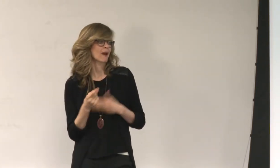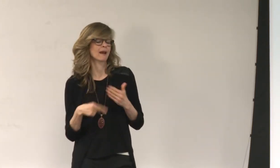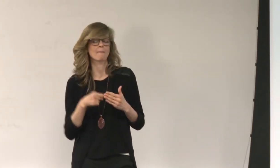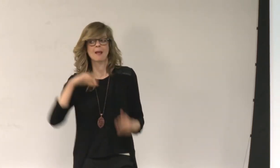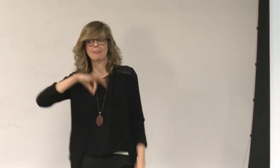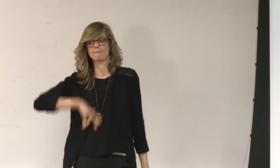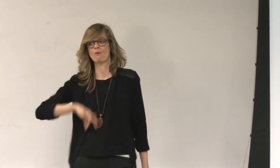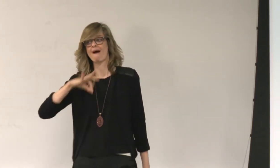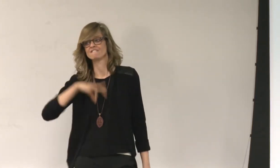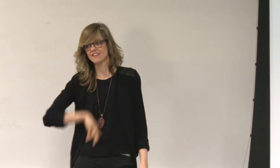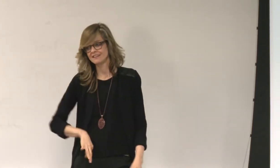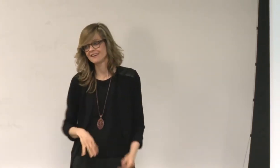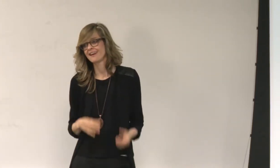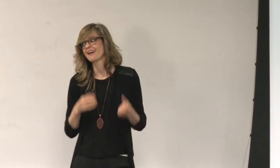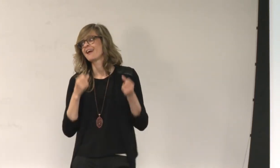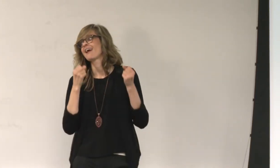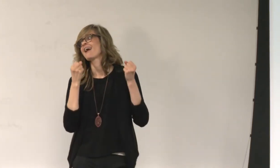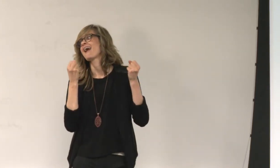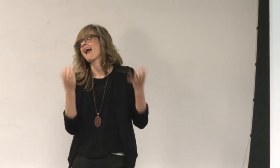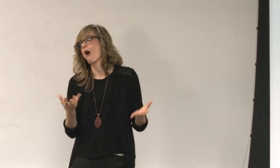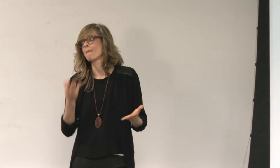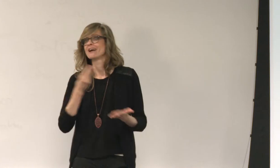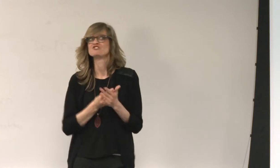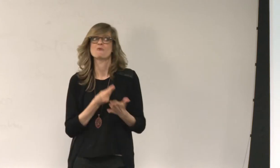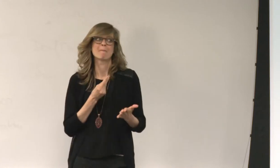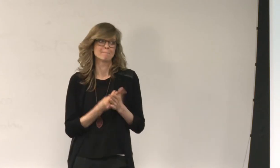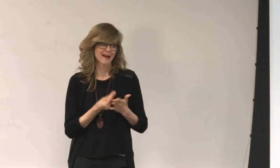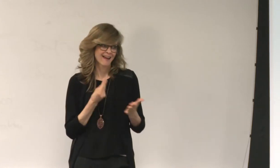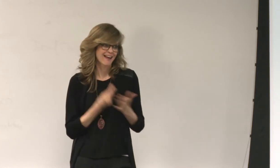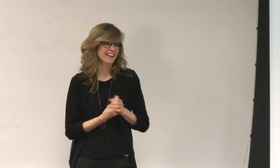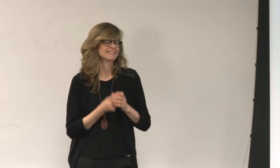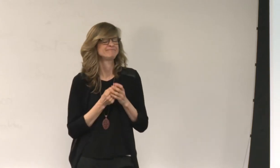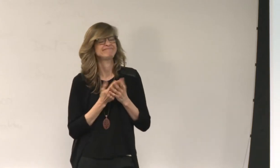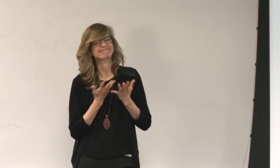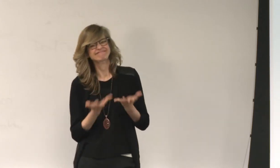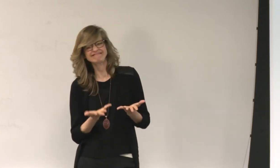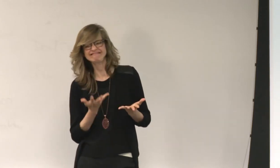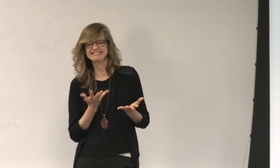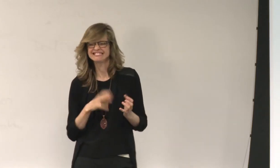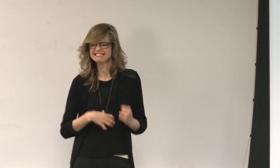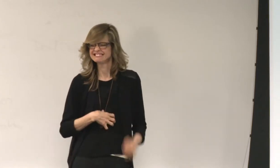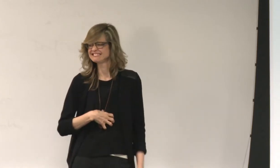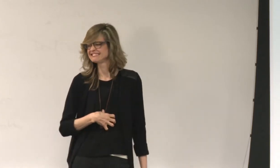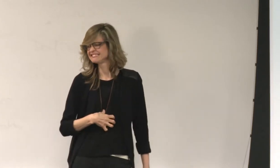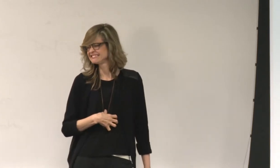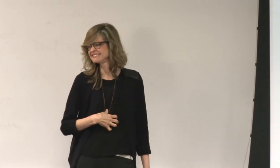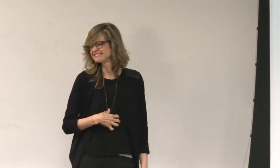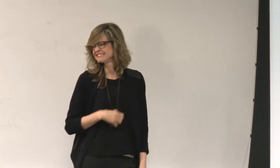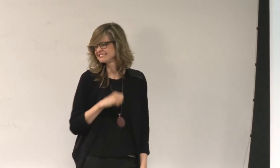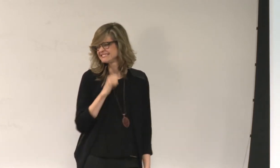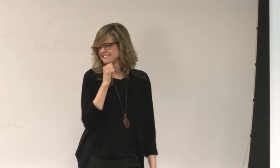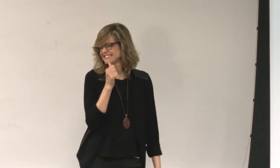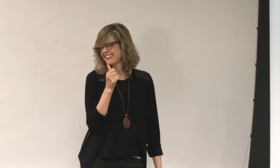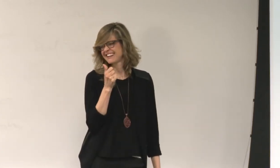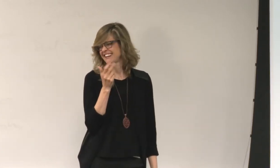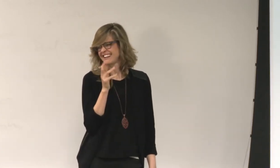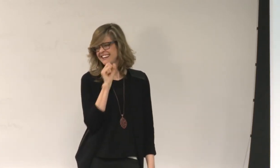IT WAS ALWAYS ABOUT THE PROFITS AND HOW MUCH MONEY YOU MAKE. THAT'S WHAT THAT COMPANY SEEMED TO BE FOCUSED ON,